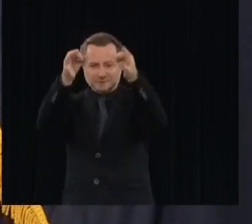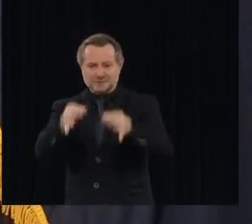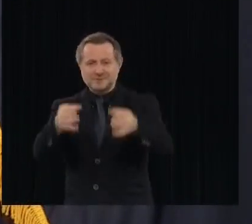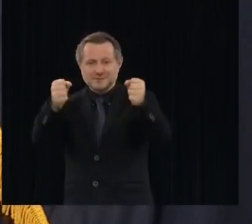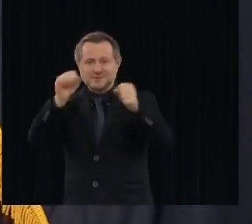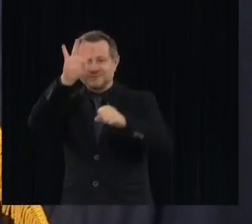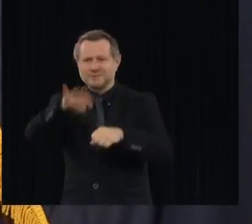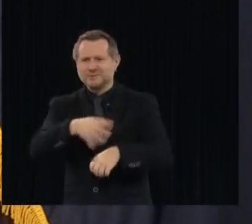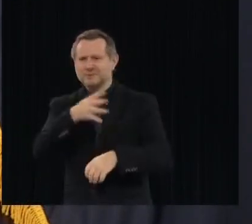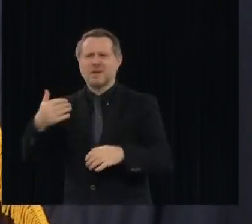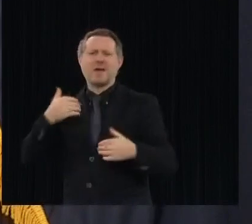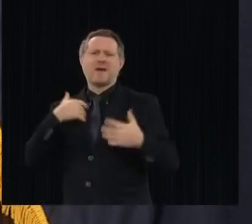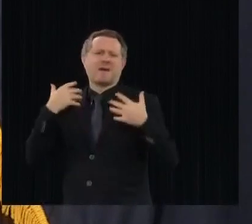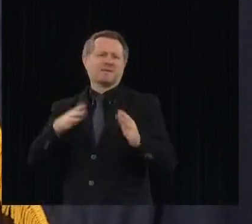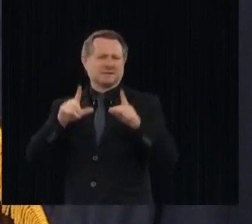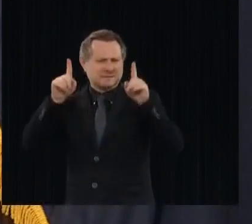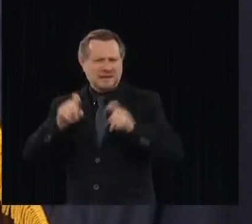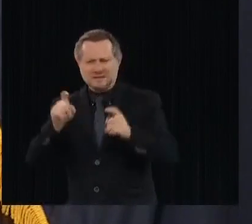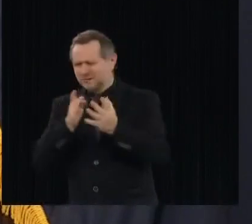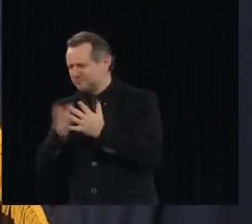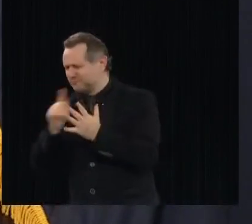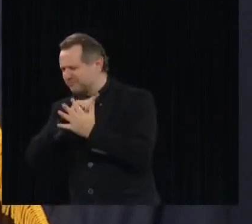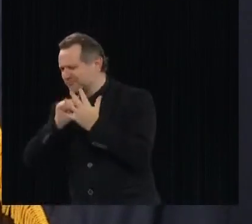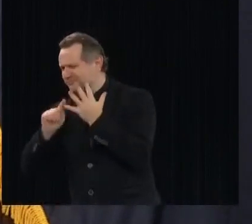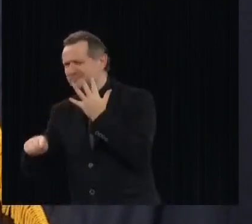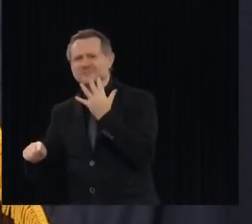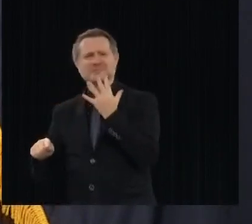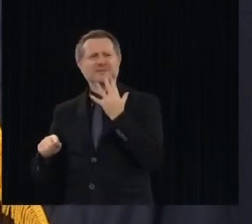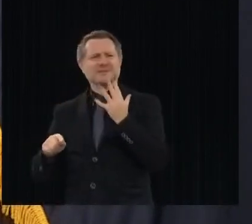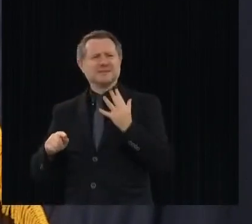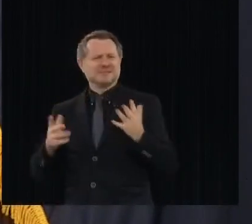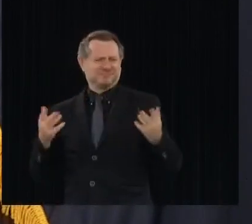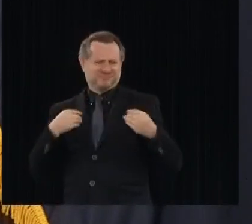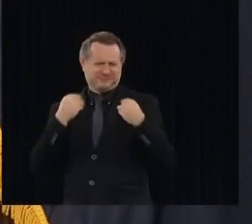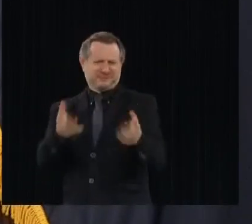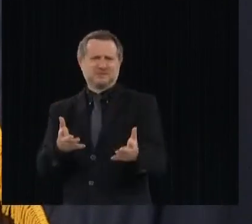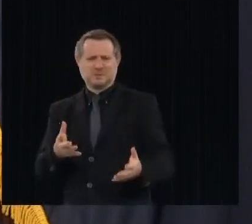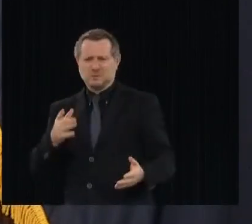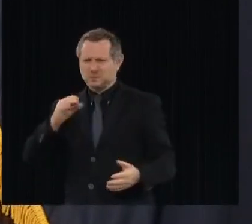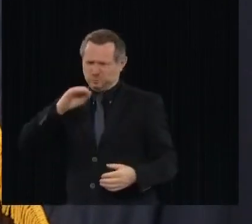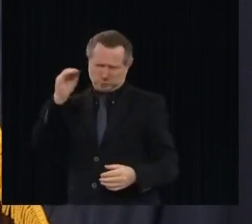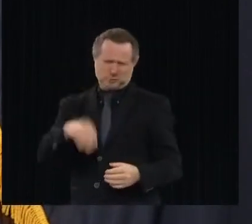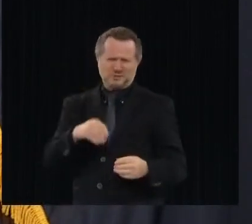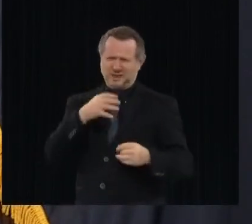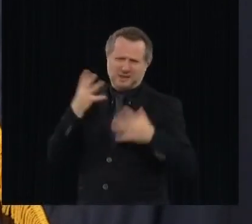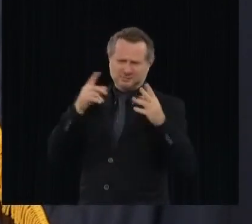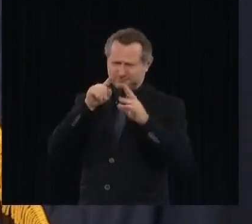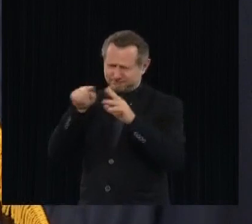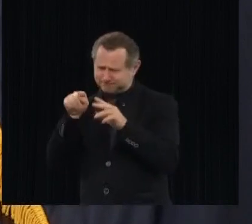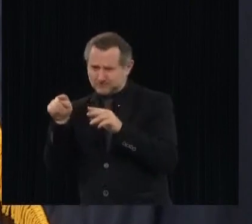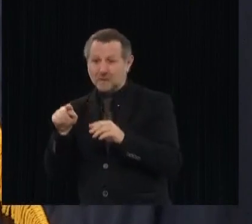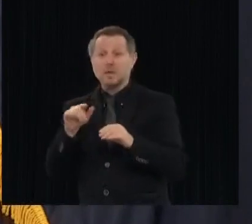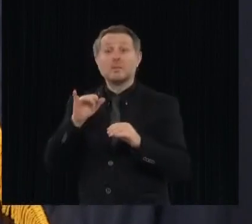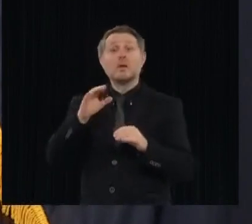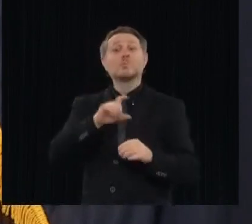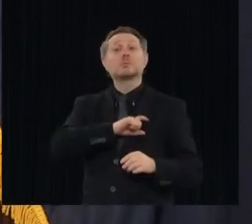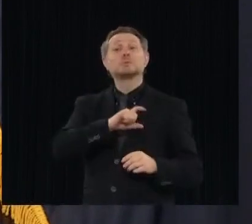YOU ARE GRABBING A CELL. YOU ARE PUTTING YOUR HANDS ON THE COUNTER.